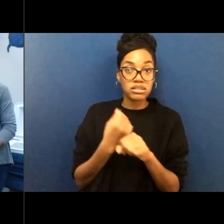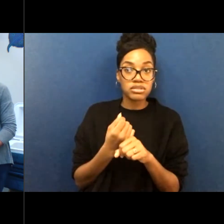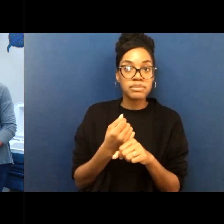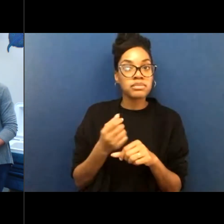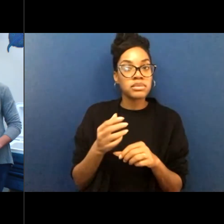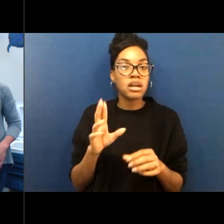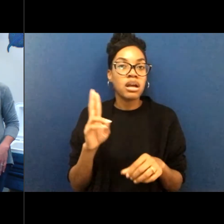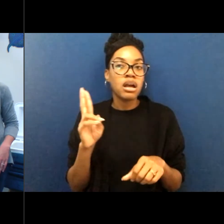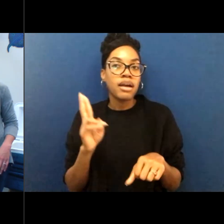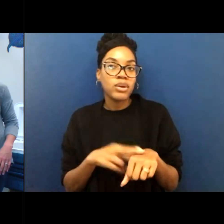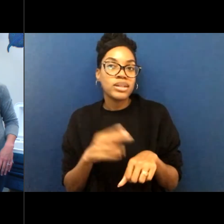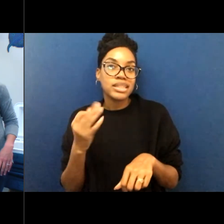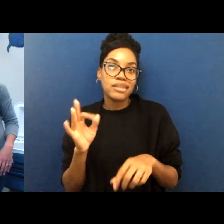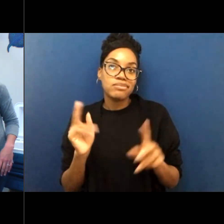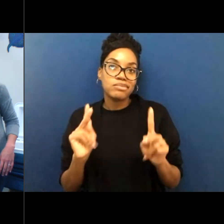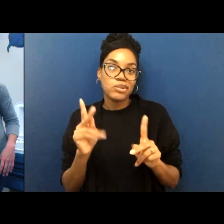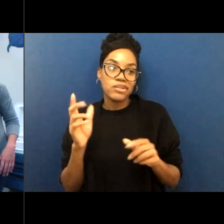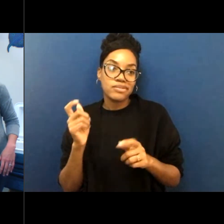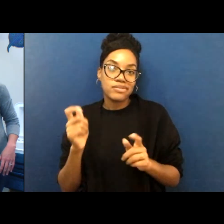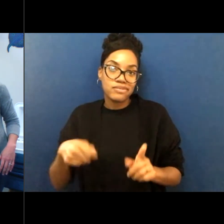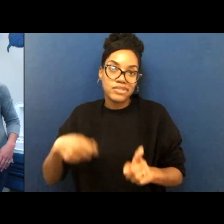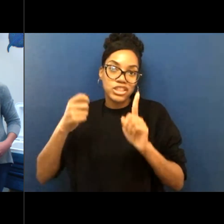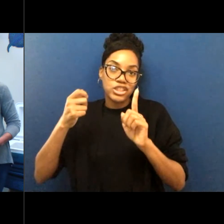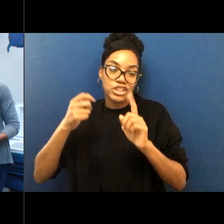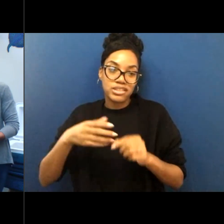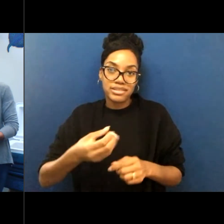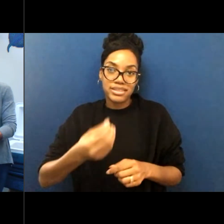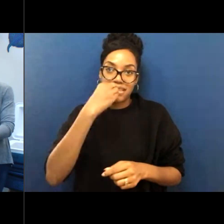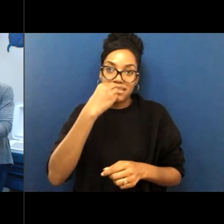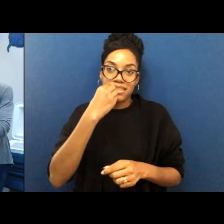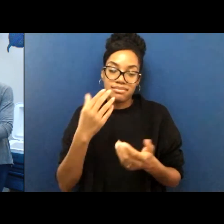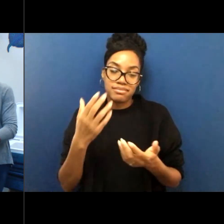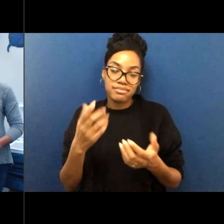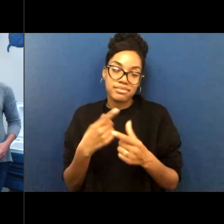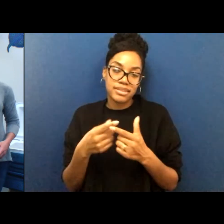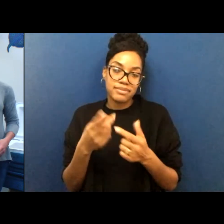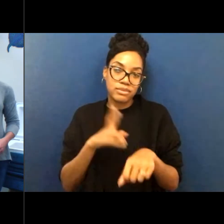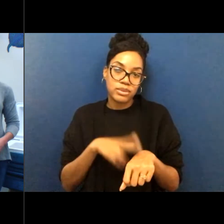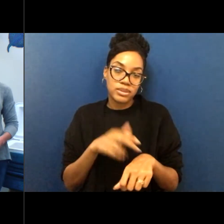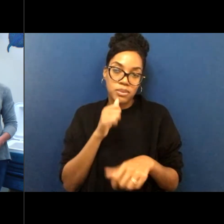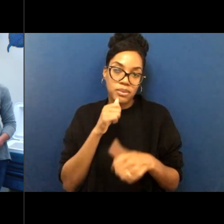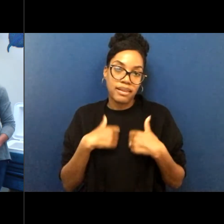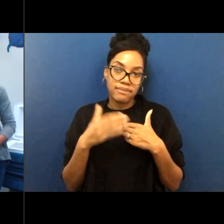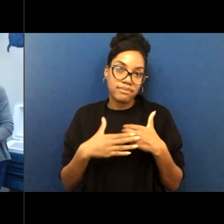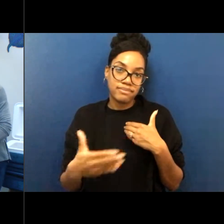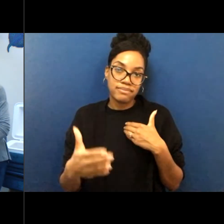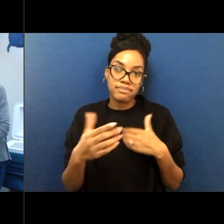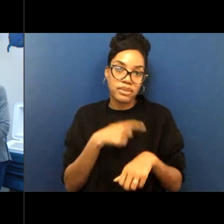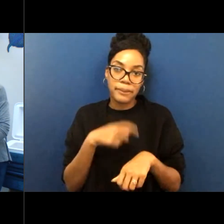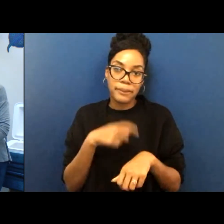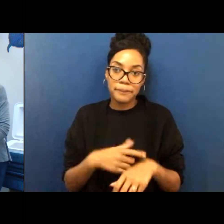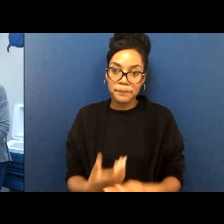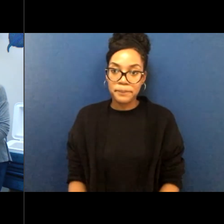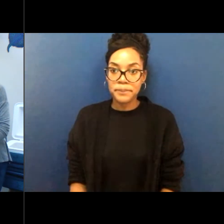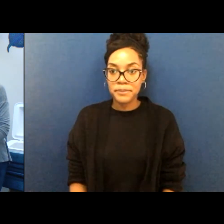and we eat them, then they're going to live a little bit, not quite as long a life, right? [Lisa] That's right, yeah, that's very interesting.